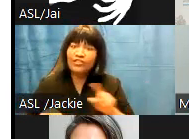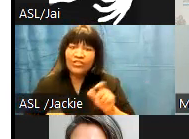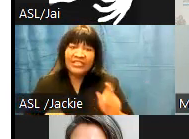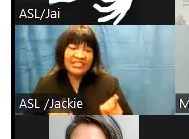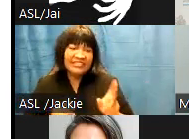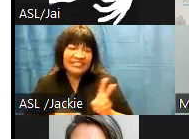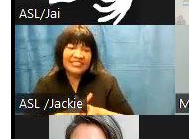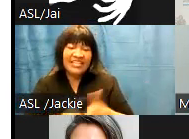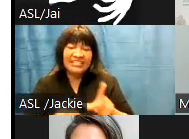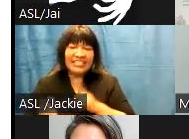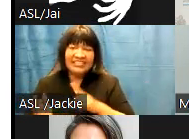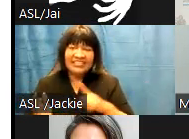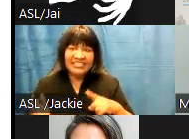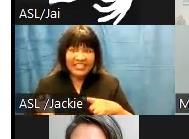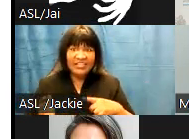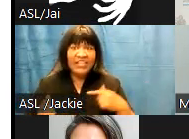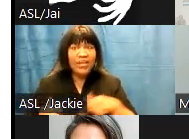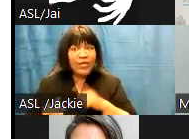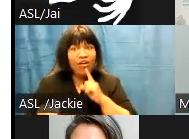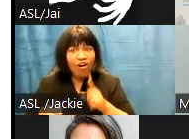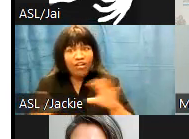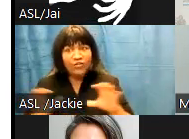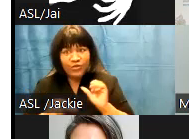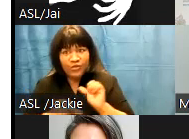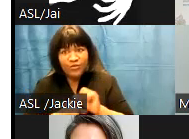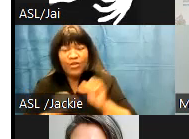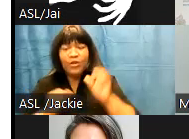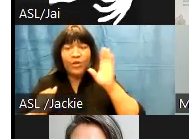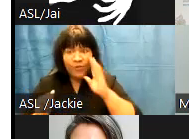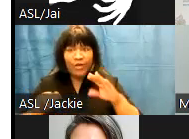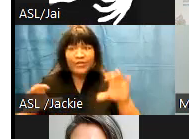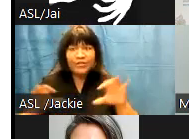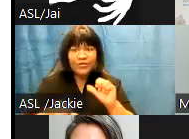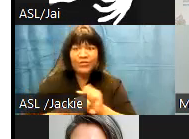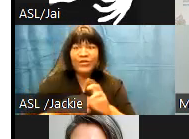the legislature we are doing this work, that will be doing this work, that it matters and